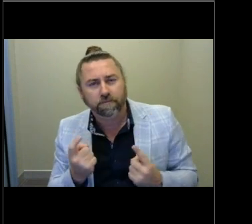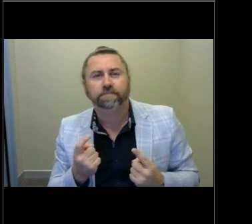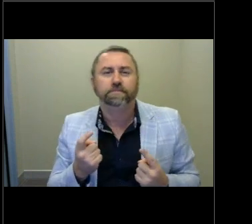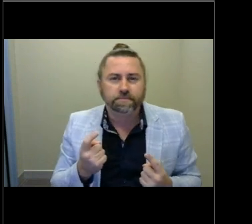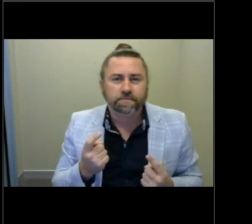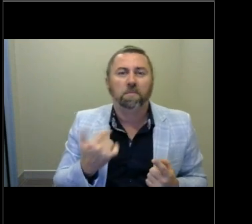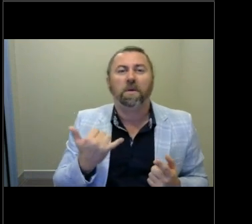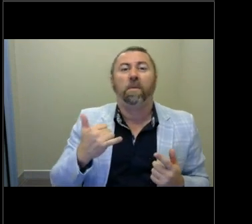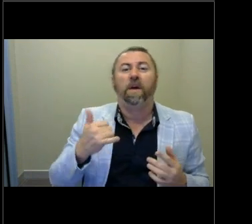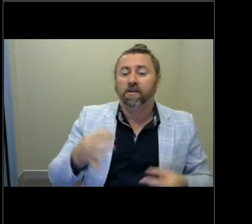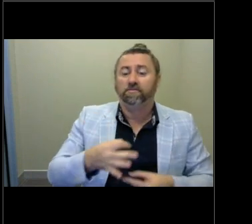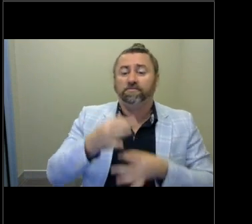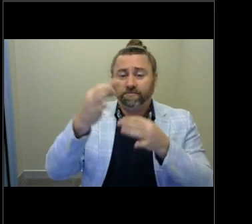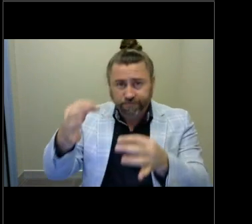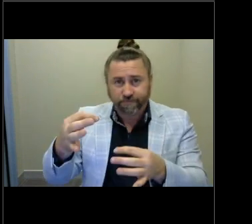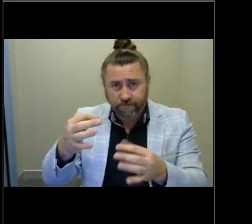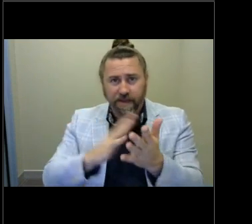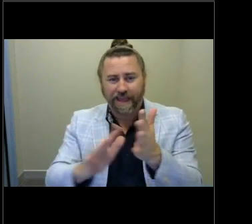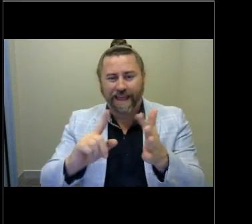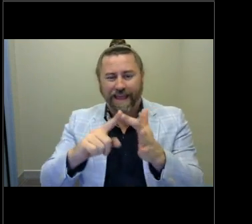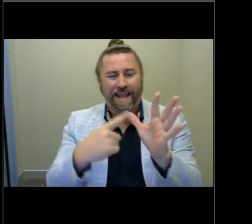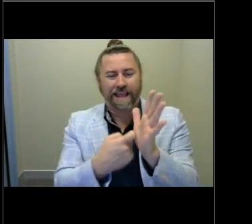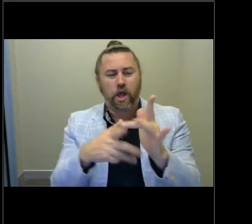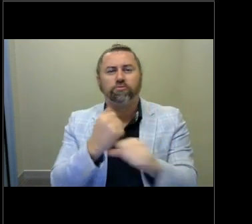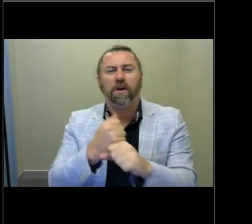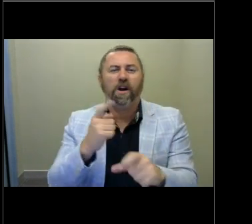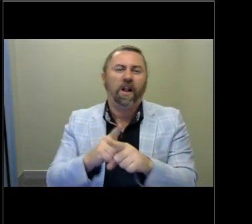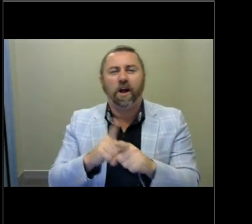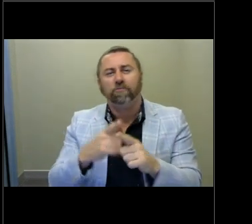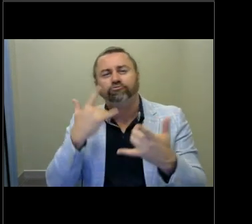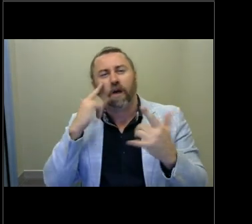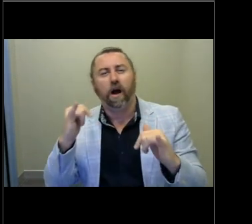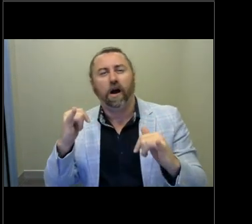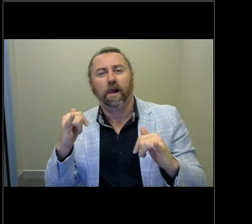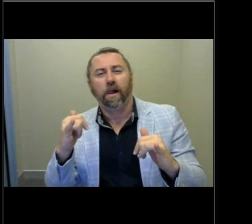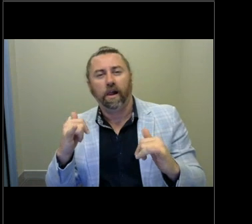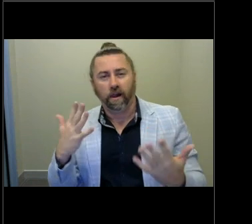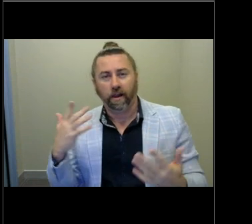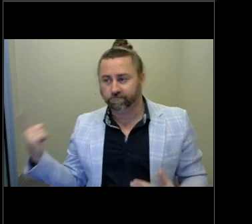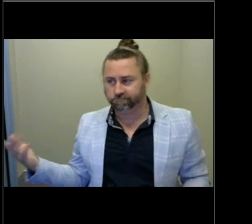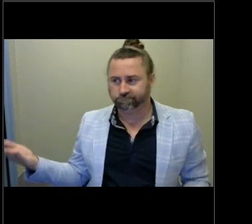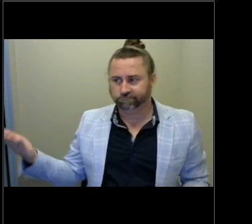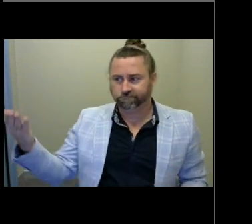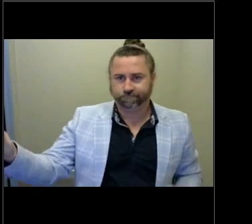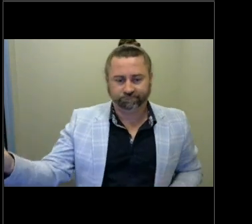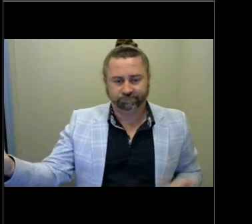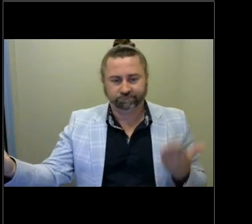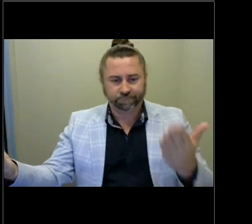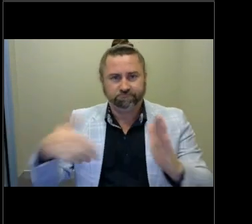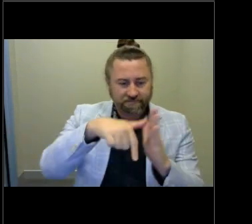for hearing and they will both sides will need to provide more information for the magistrate